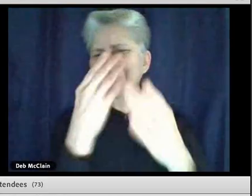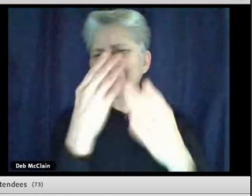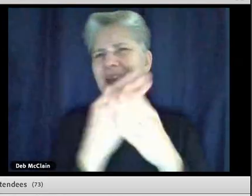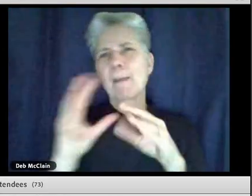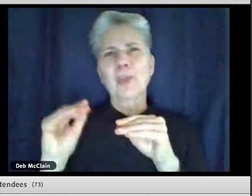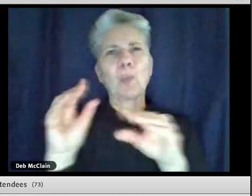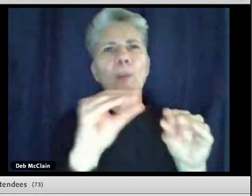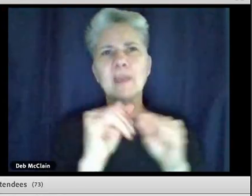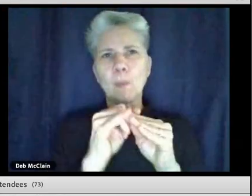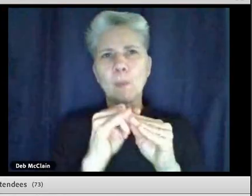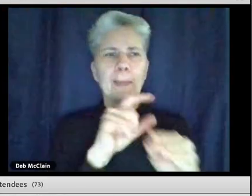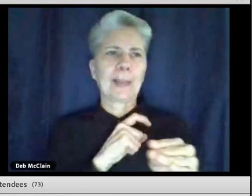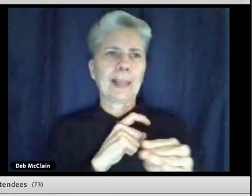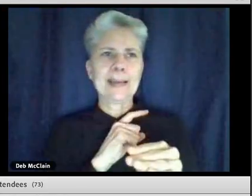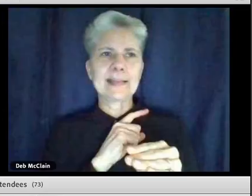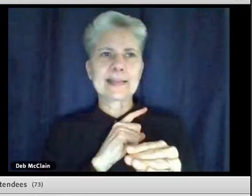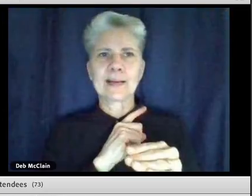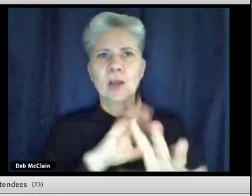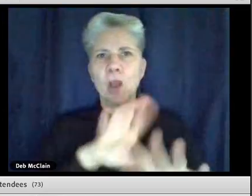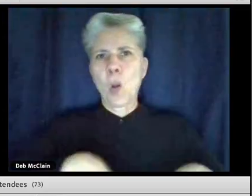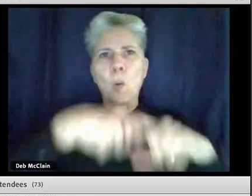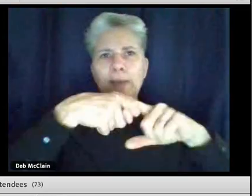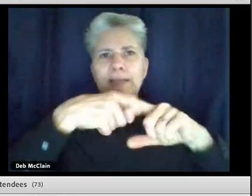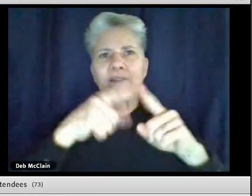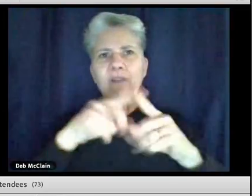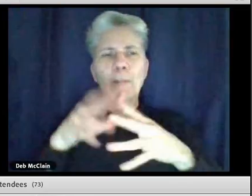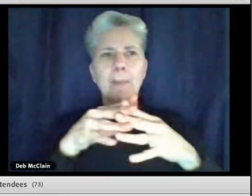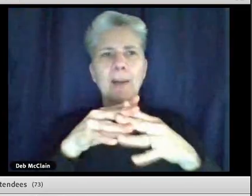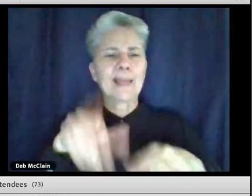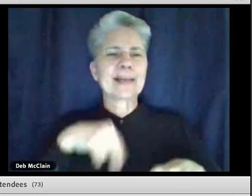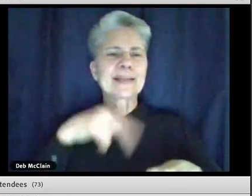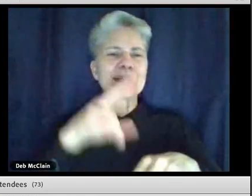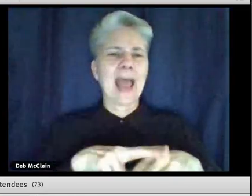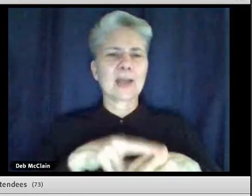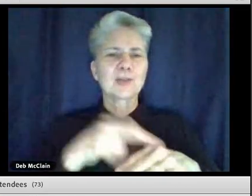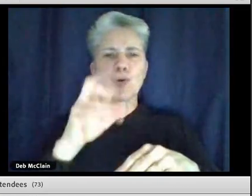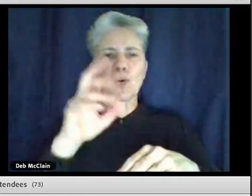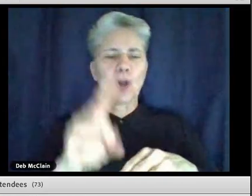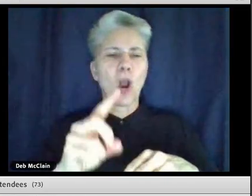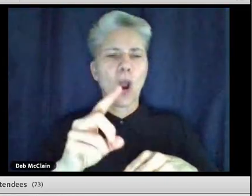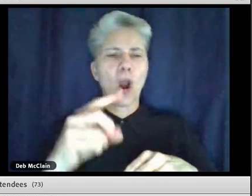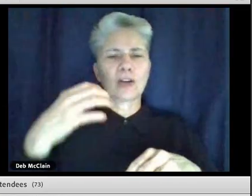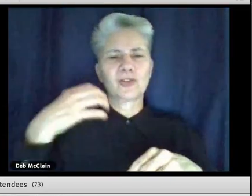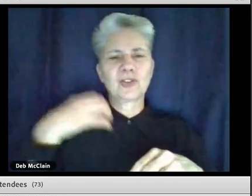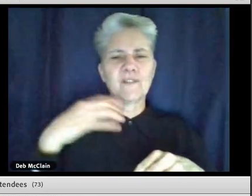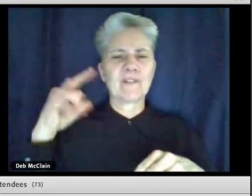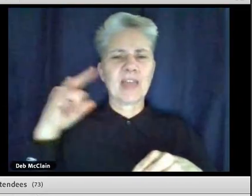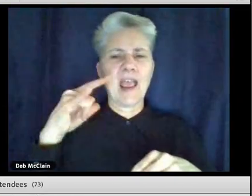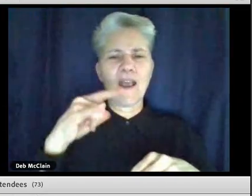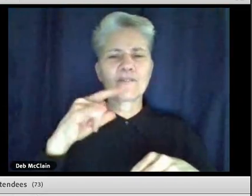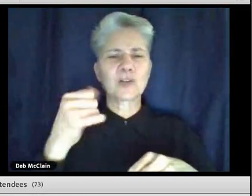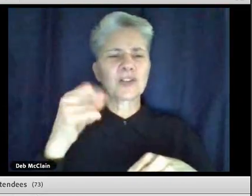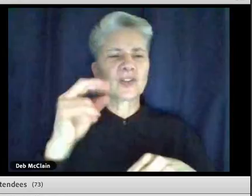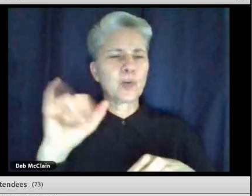And, you know, it's people need to stop this rumor that there's going to be a police quarantine of America, and this is from the National Guard Chief of the Air Force,